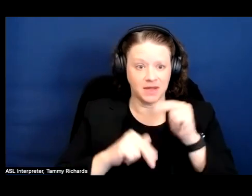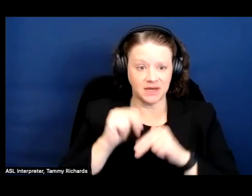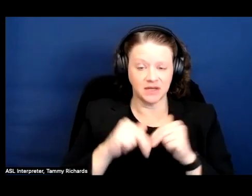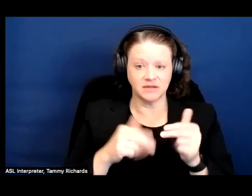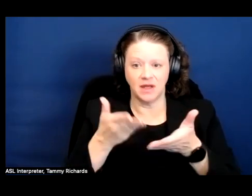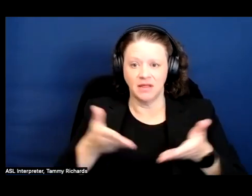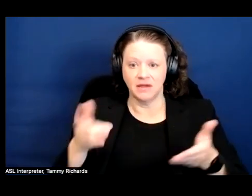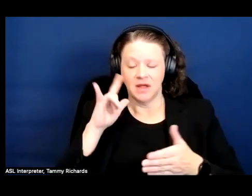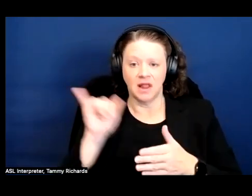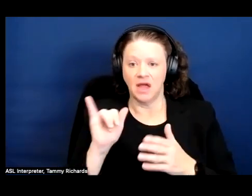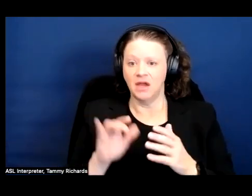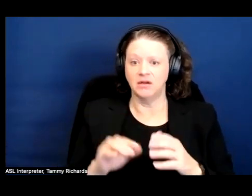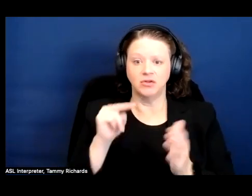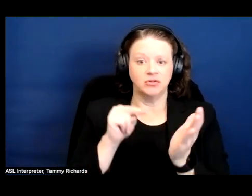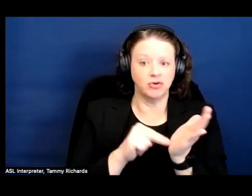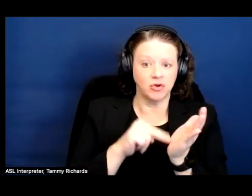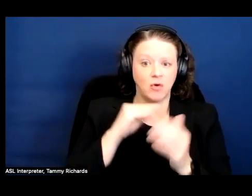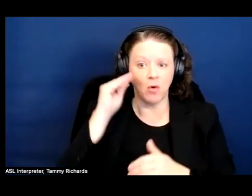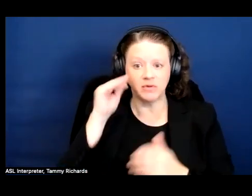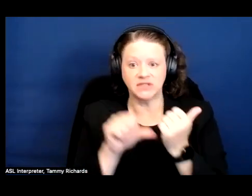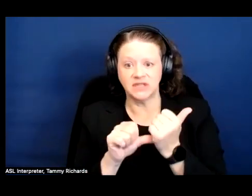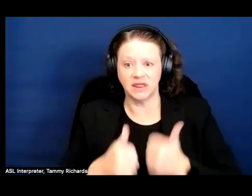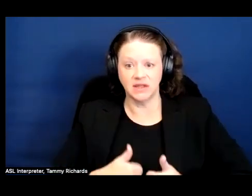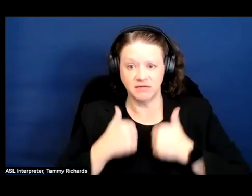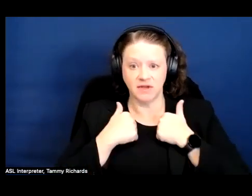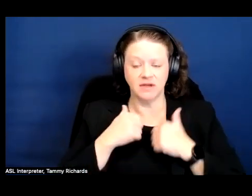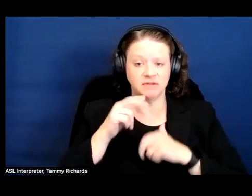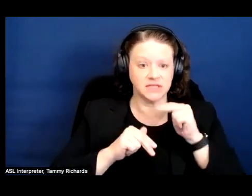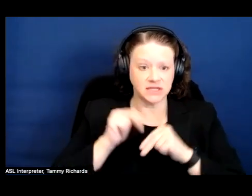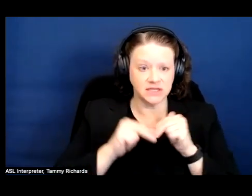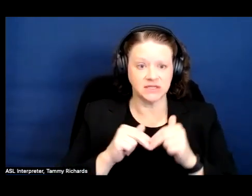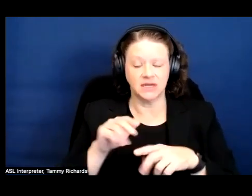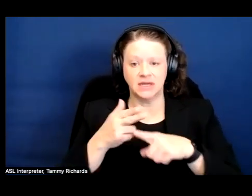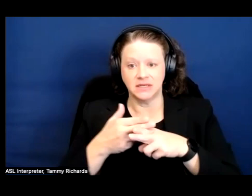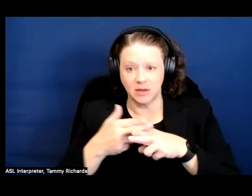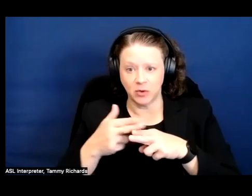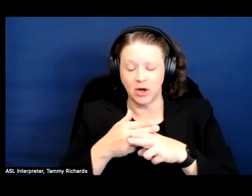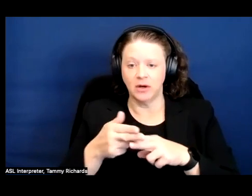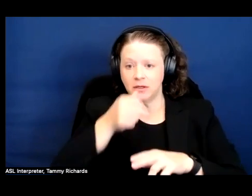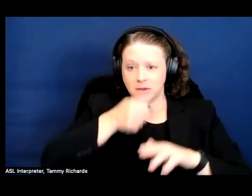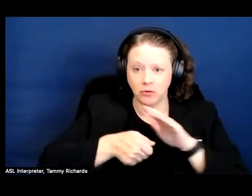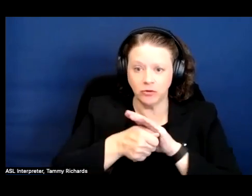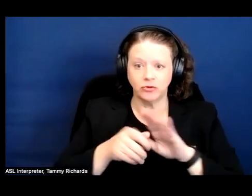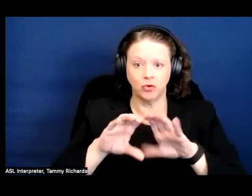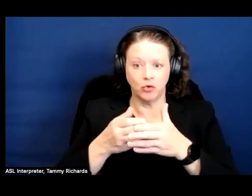because the Fair Housing Act prohibits reasonable accommodations from being conditioned on execution of additional documents